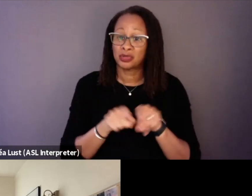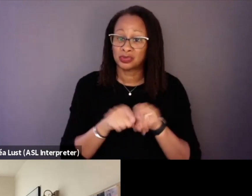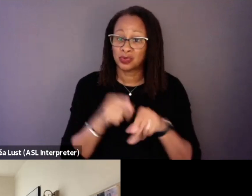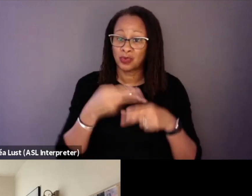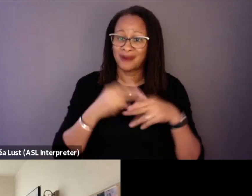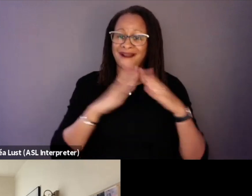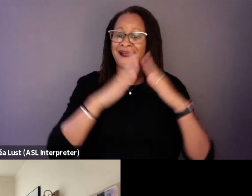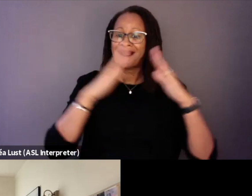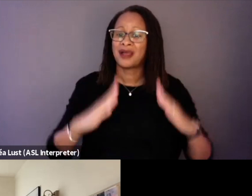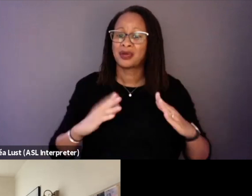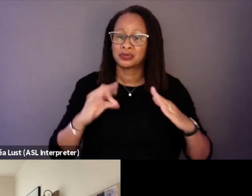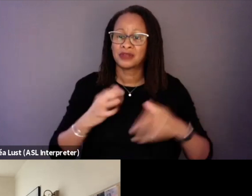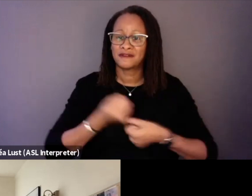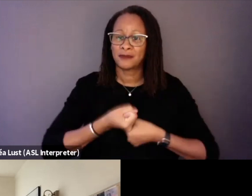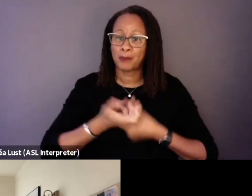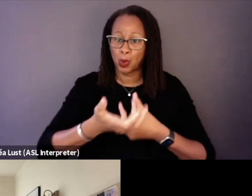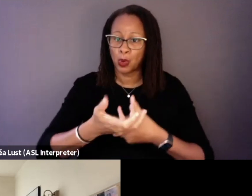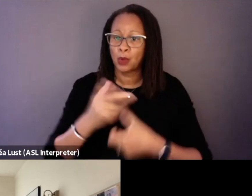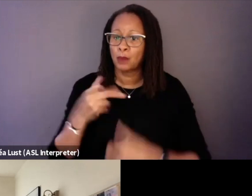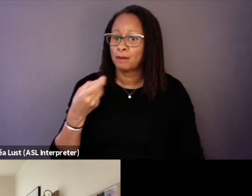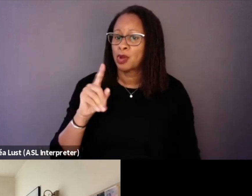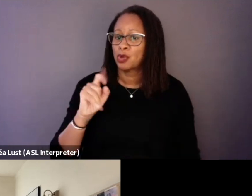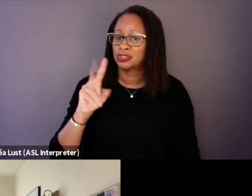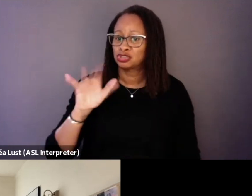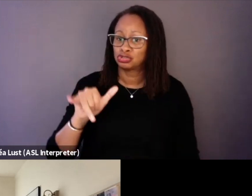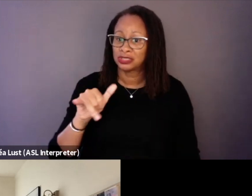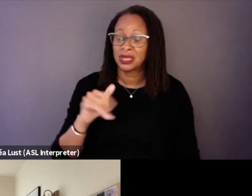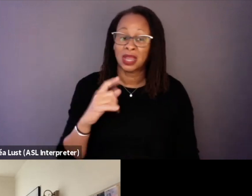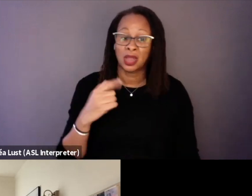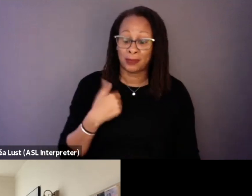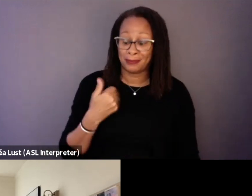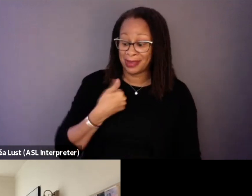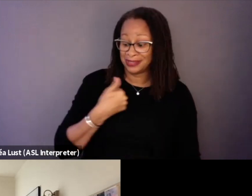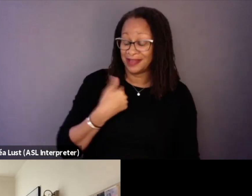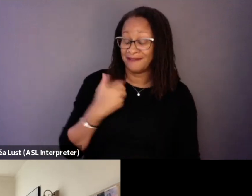And when me and Muhammad were visiting there one day,